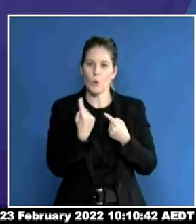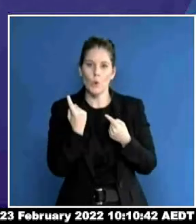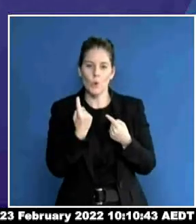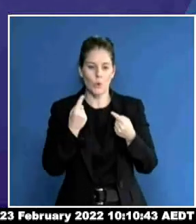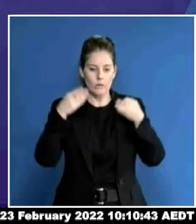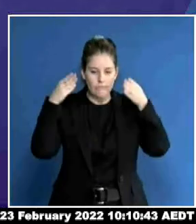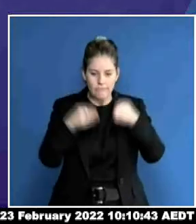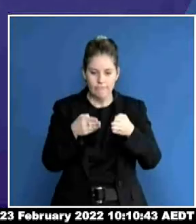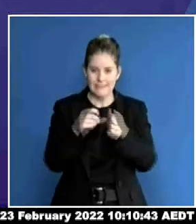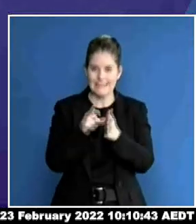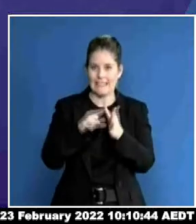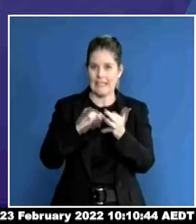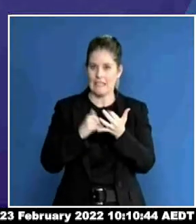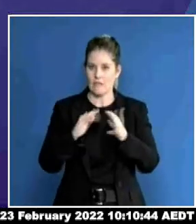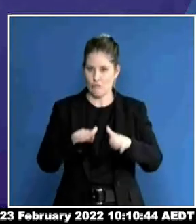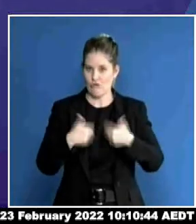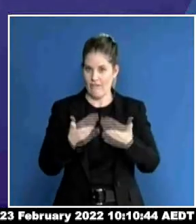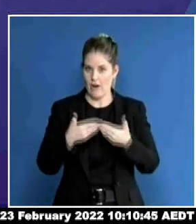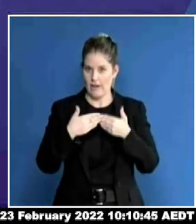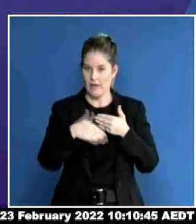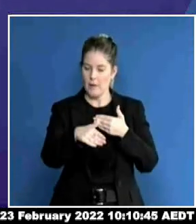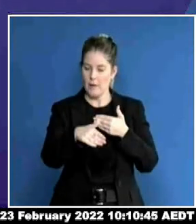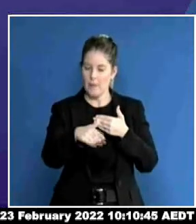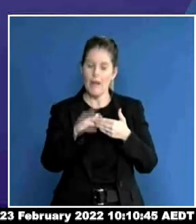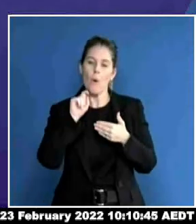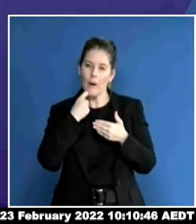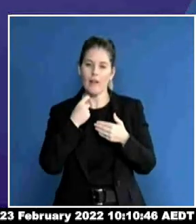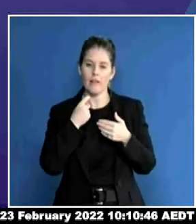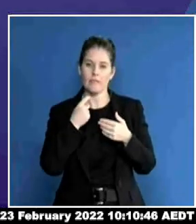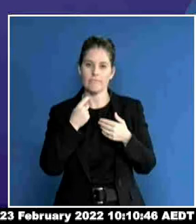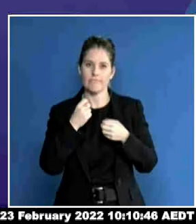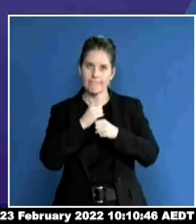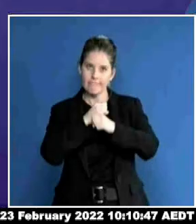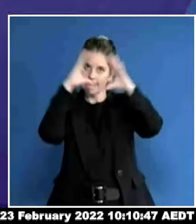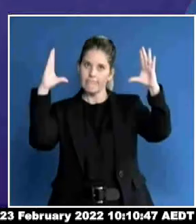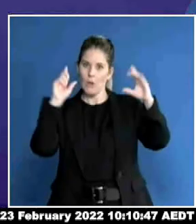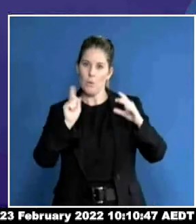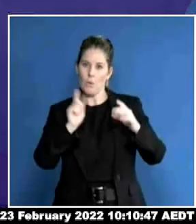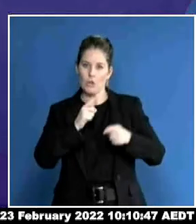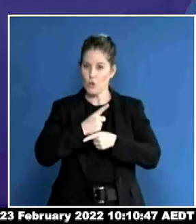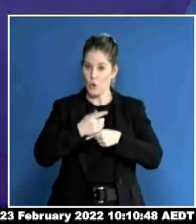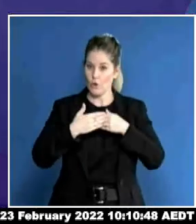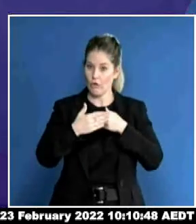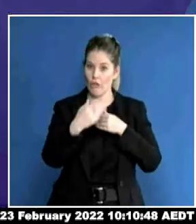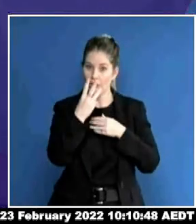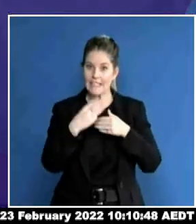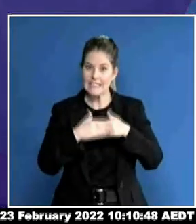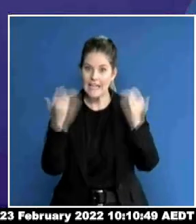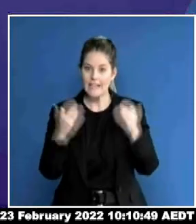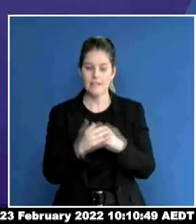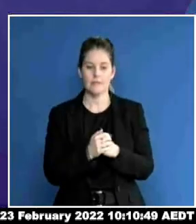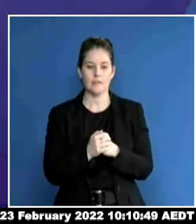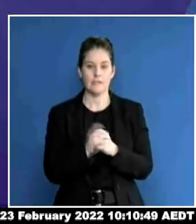First, whether DES providers adequately assist DES participants to transition into long-term open employment.